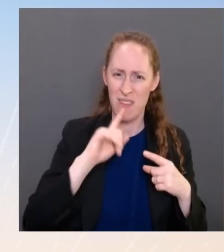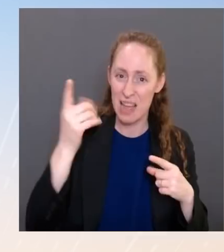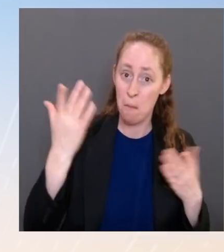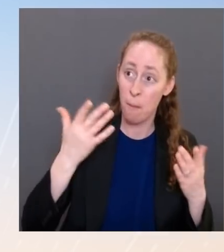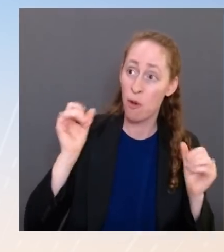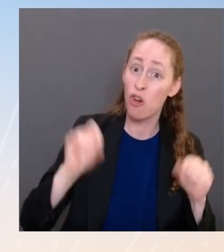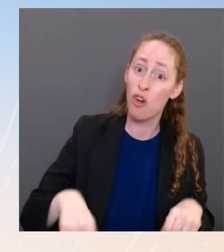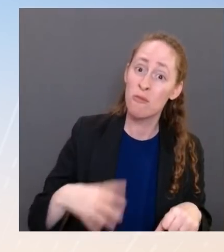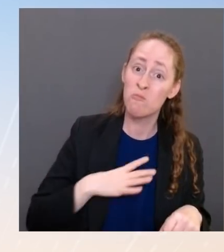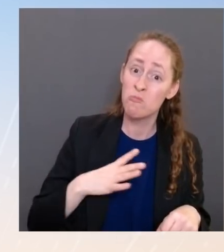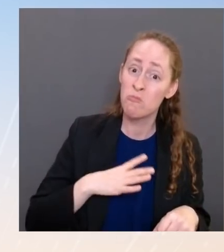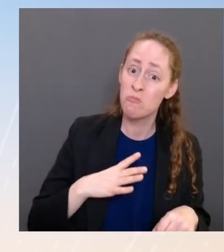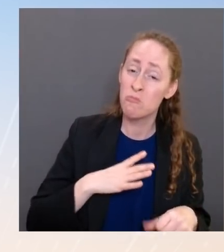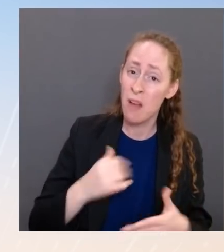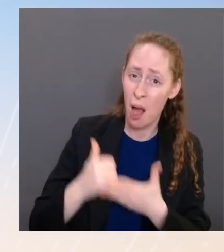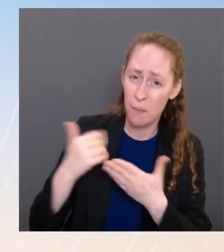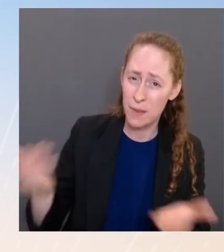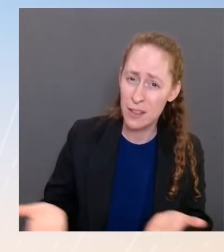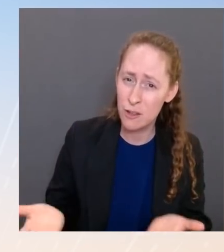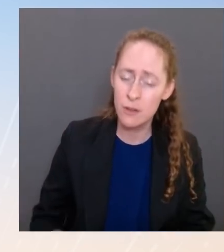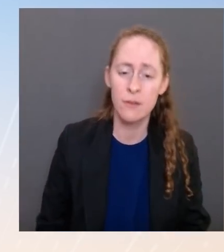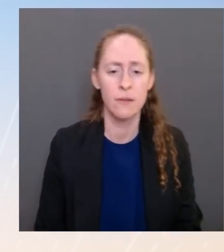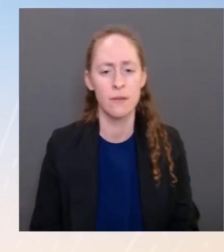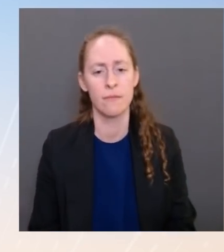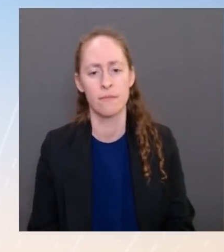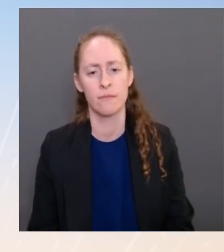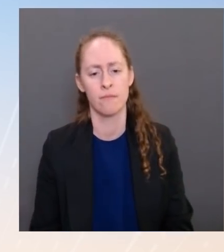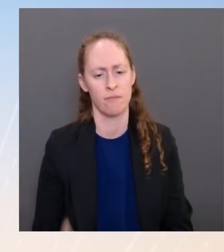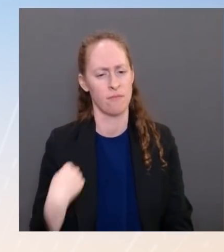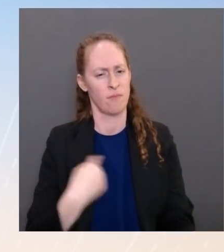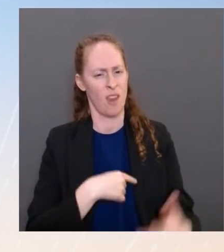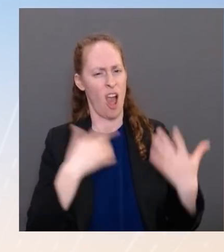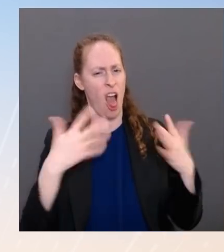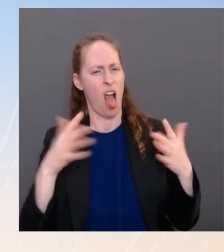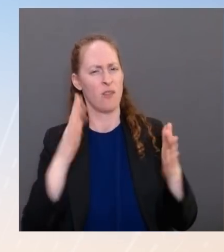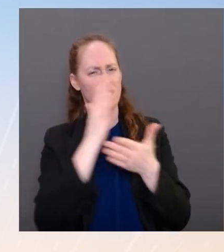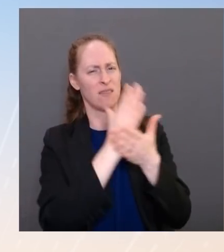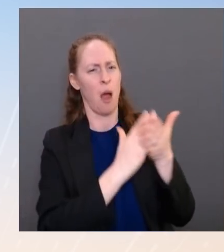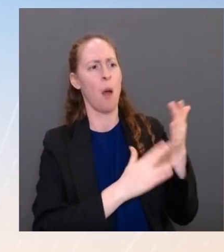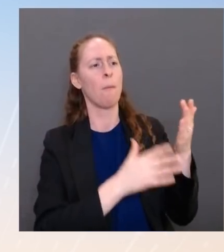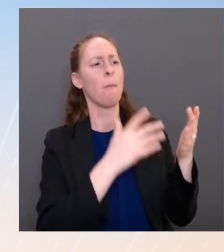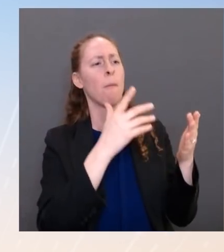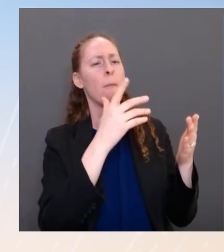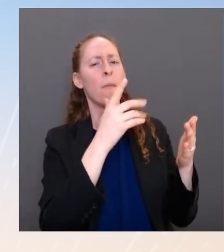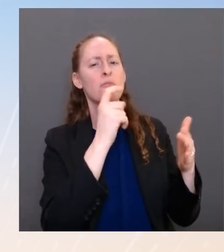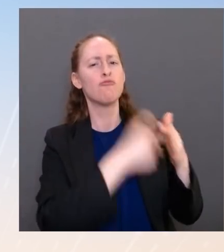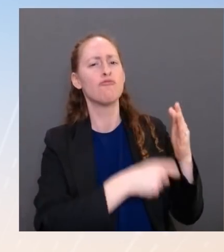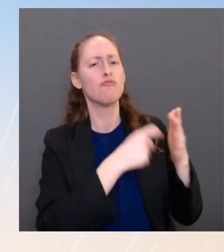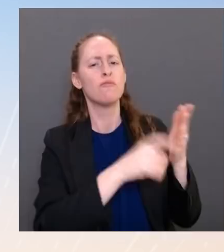Ms. Psaki: He's weighing new ones. Yes. Because it's an ongoing process, and there are more that are still in place. And we didn't feel that the ones that were in place